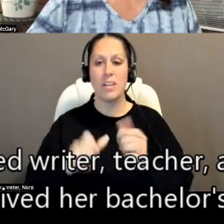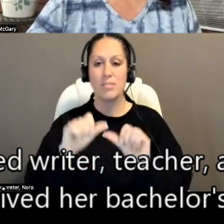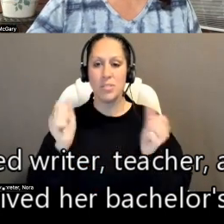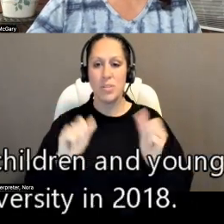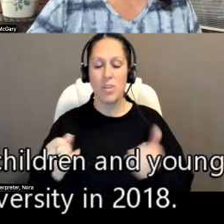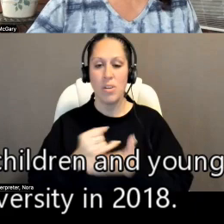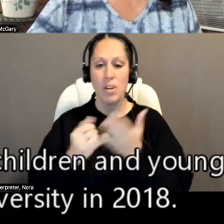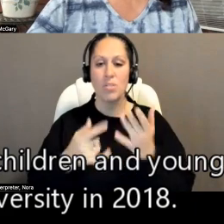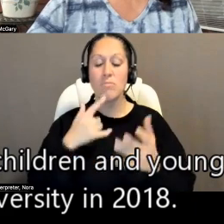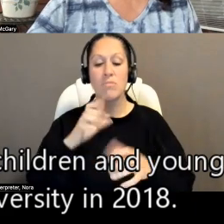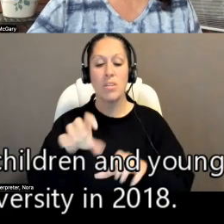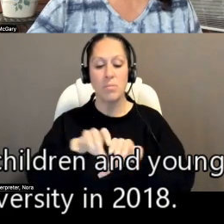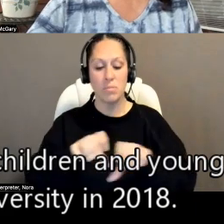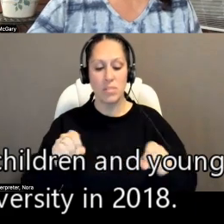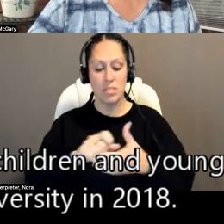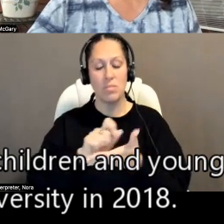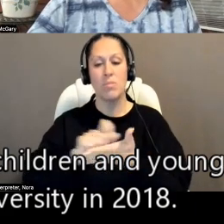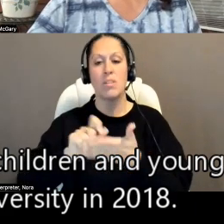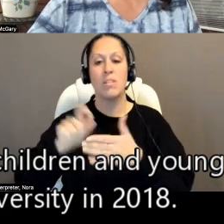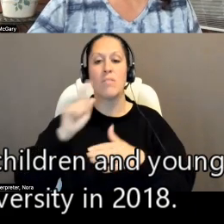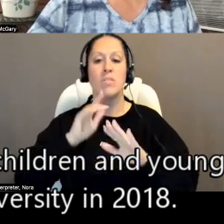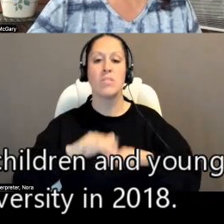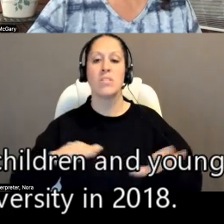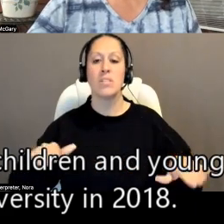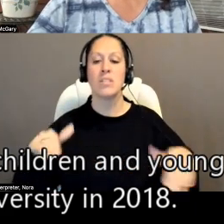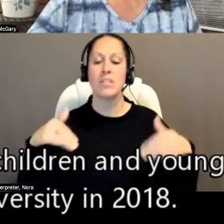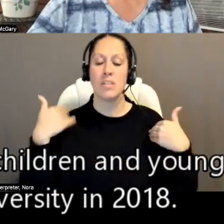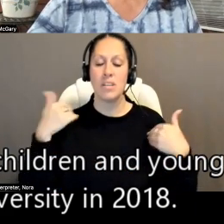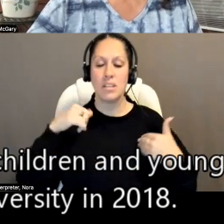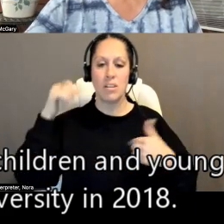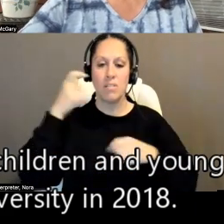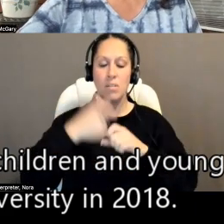bachelor's degree in writing for children and young adults from Leslie University in